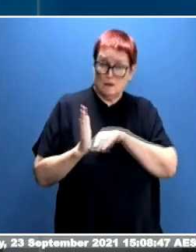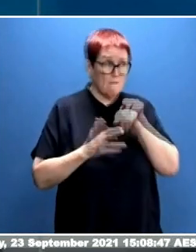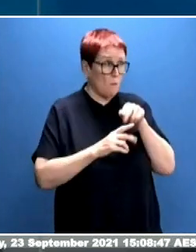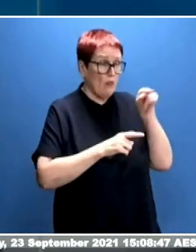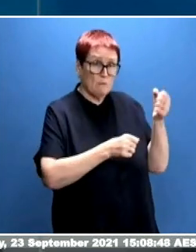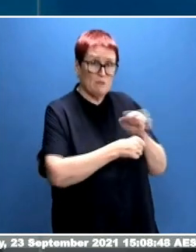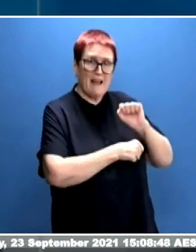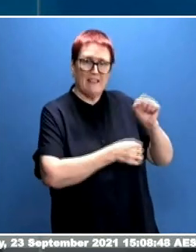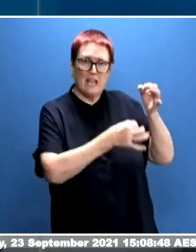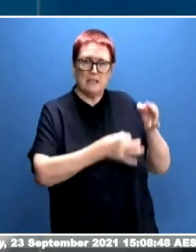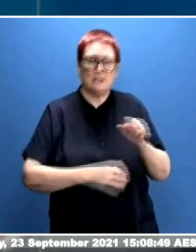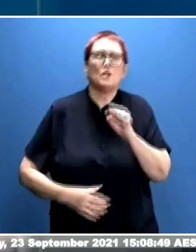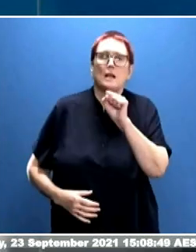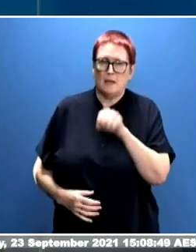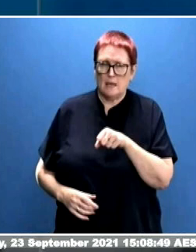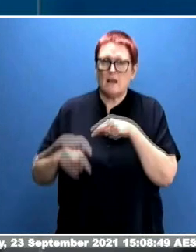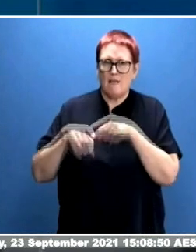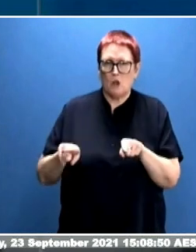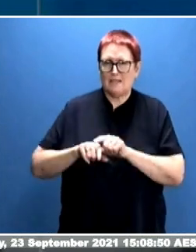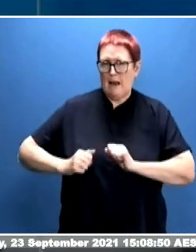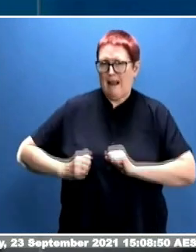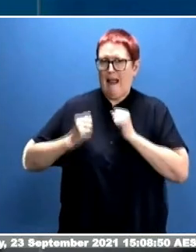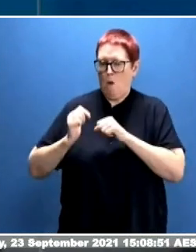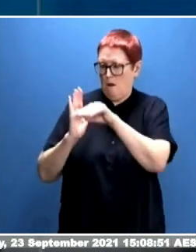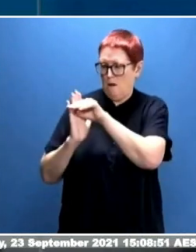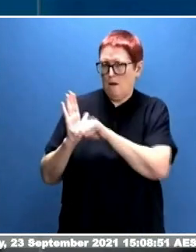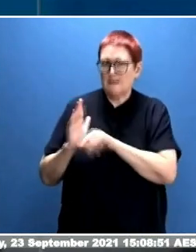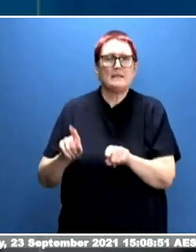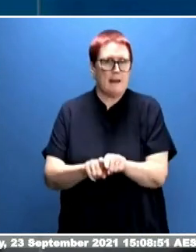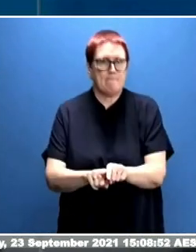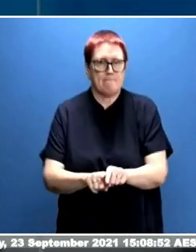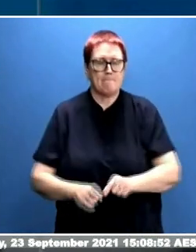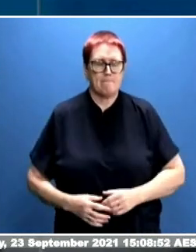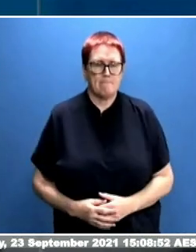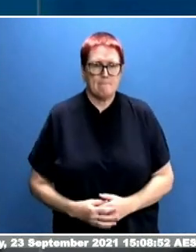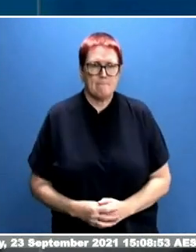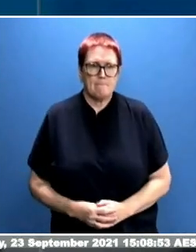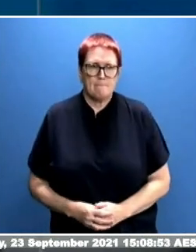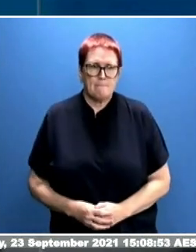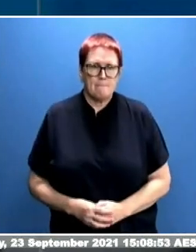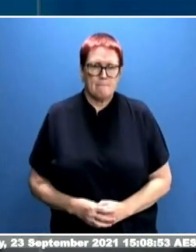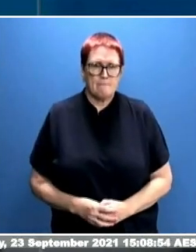Now, can I ask you, please, if we could --- we'll try and bring the document up on the screen.